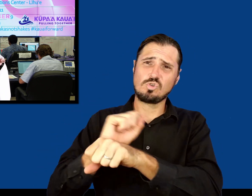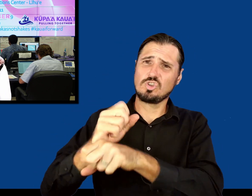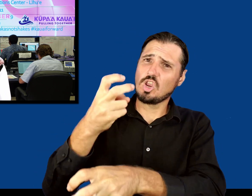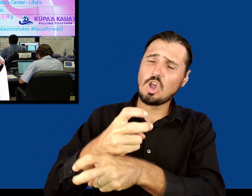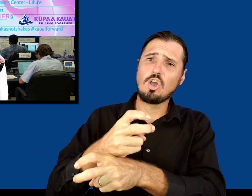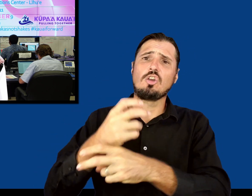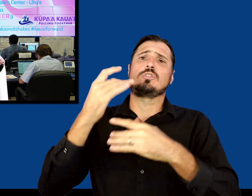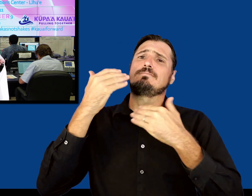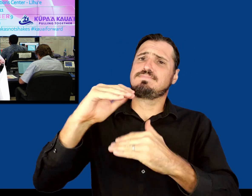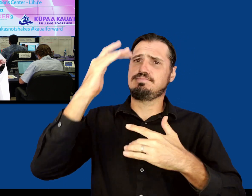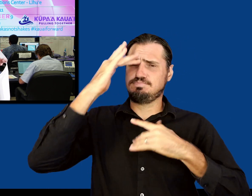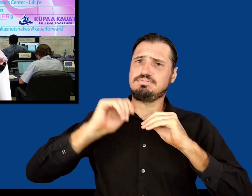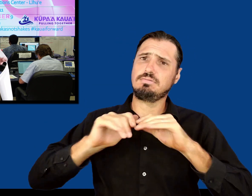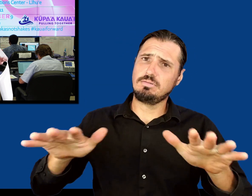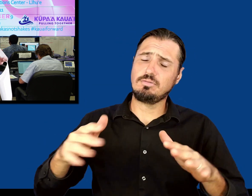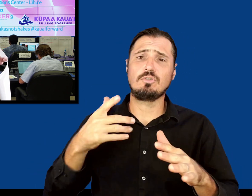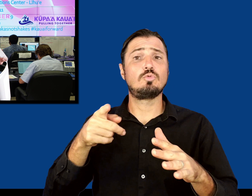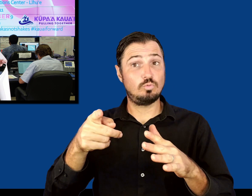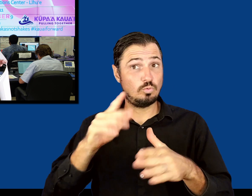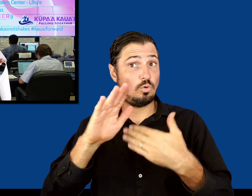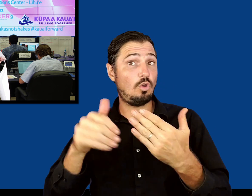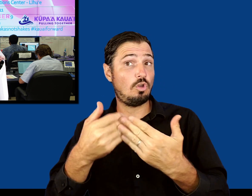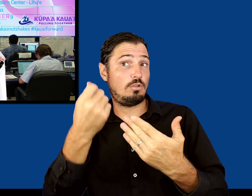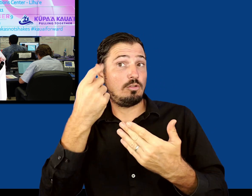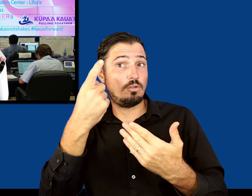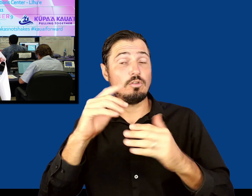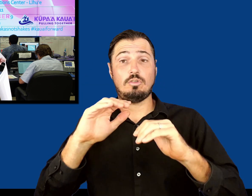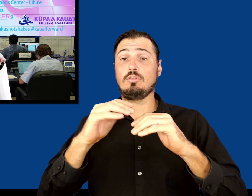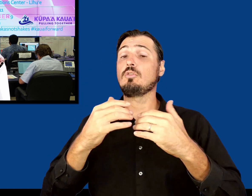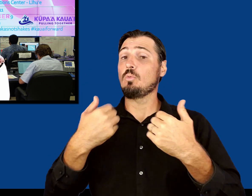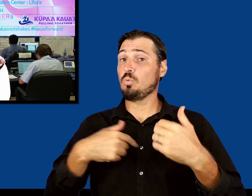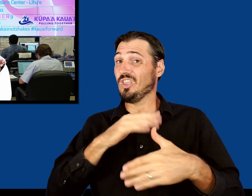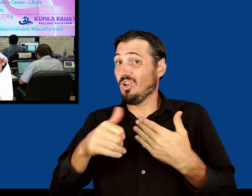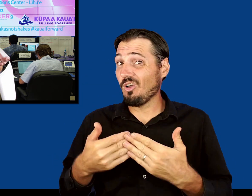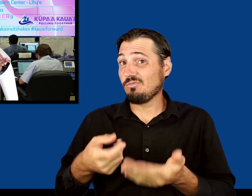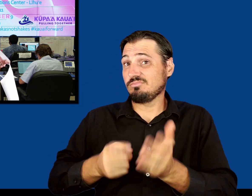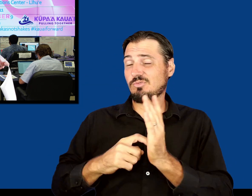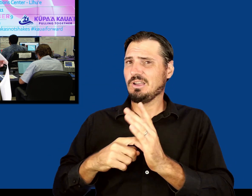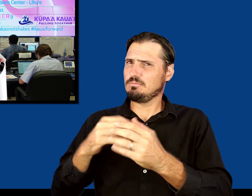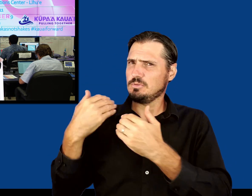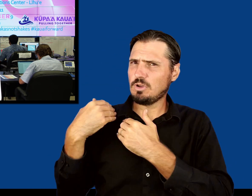We thank you for understanding the role you play in mitigating the spread of COVID-19 on our island….please continue to…